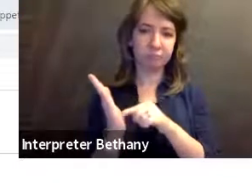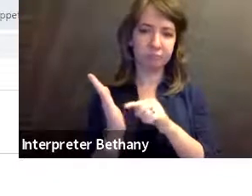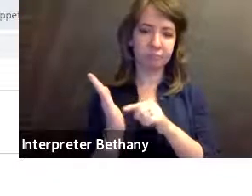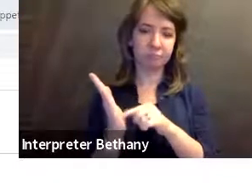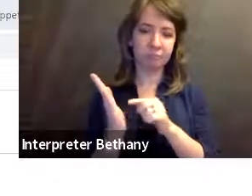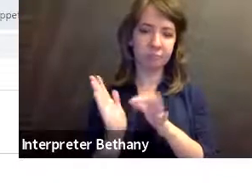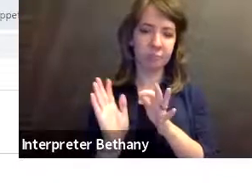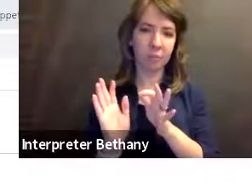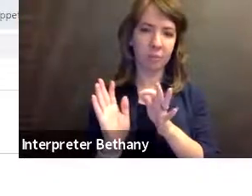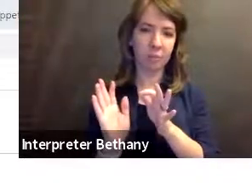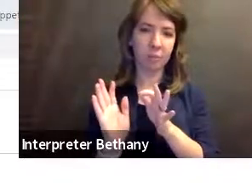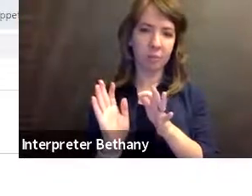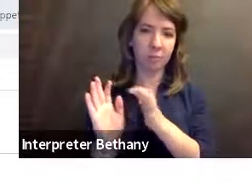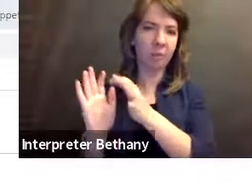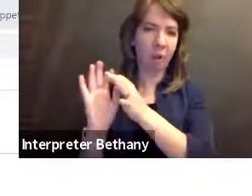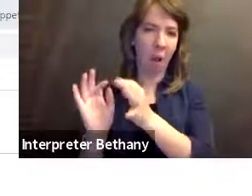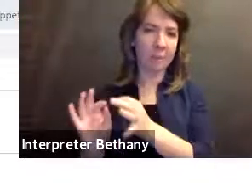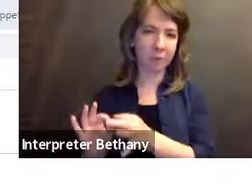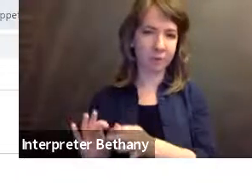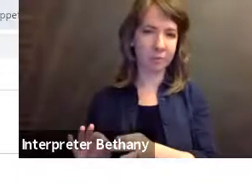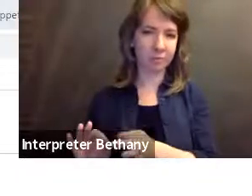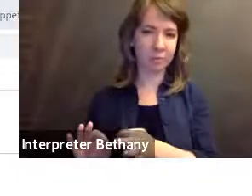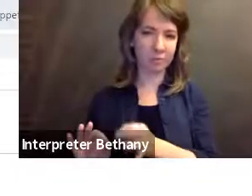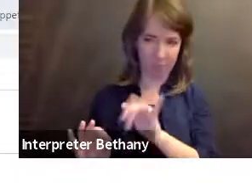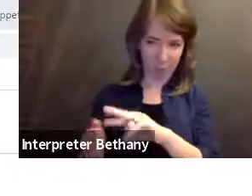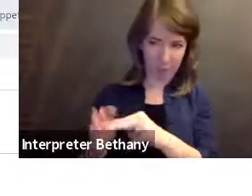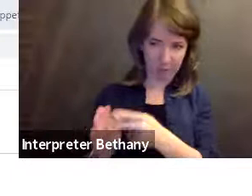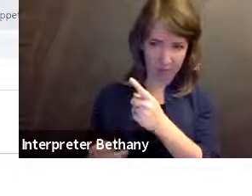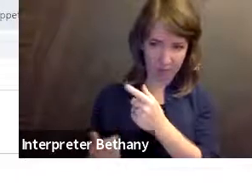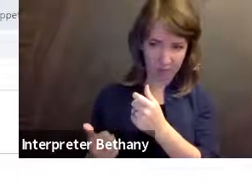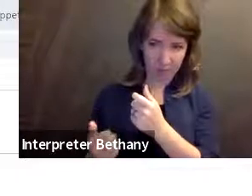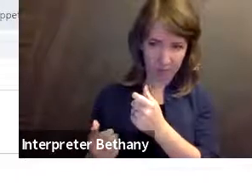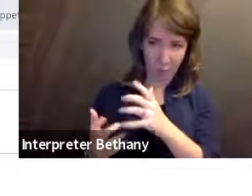Linda Kobashigawa: You can bend them. Is that where you're trying to, you just put them directly in your course.